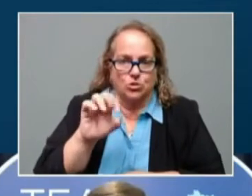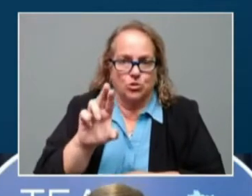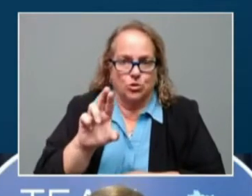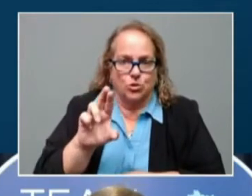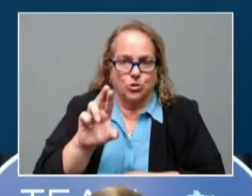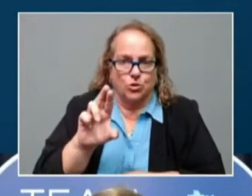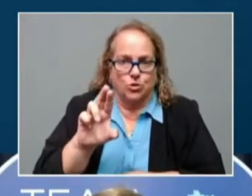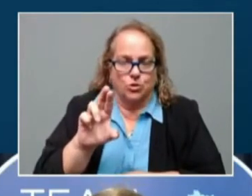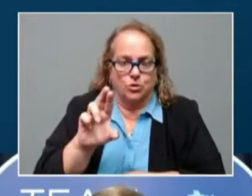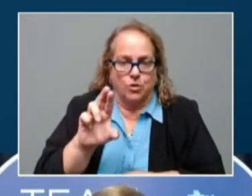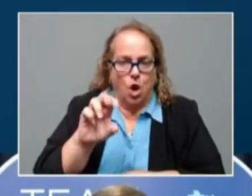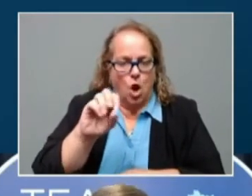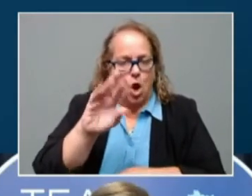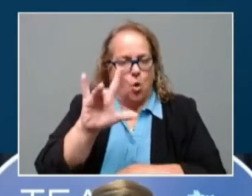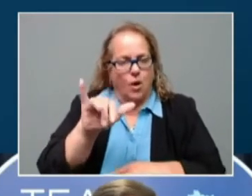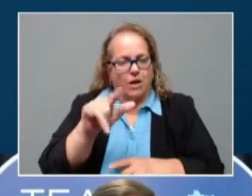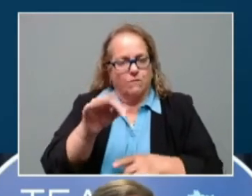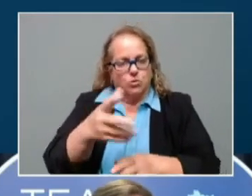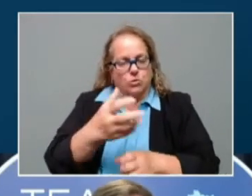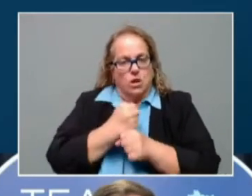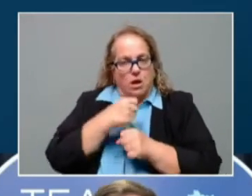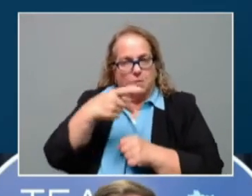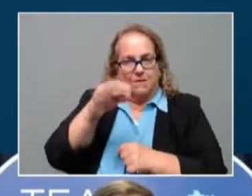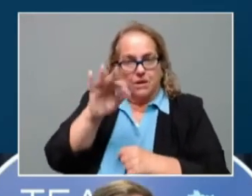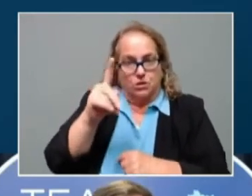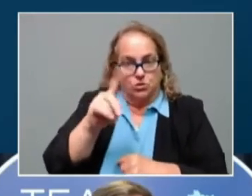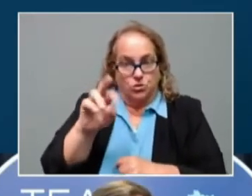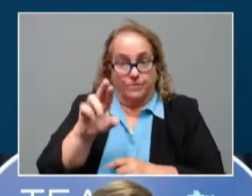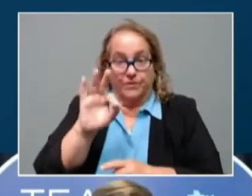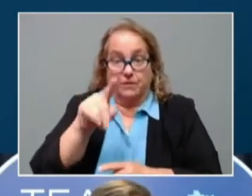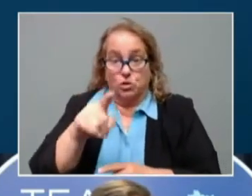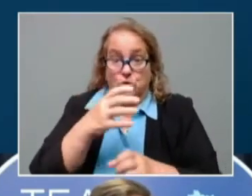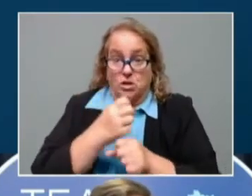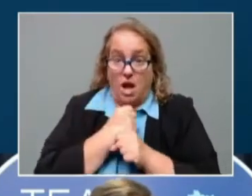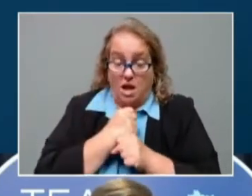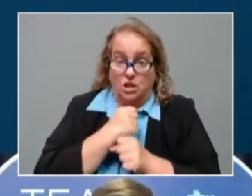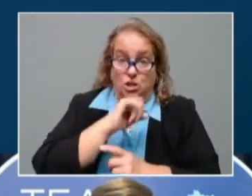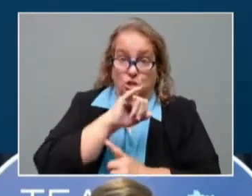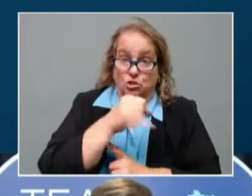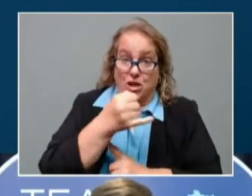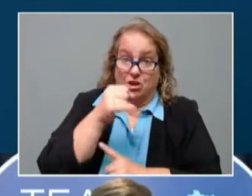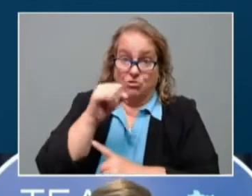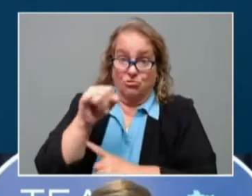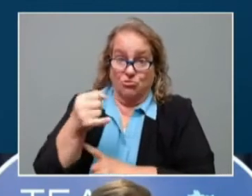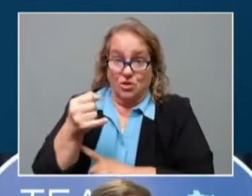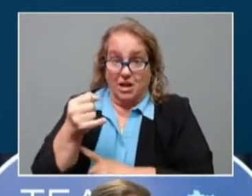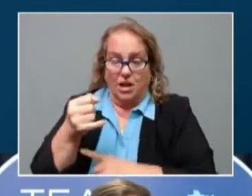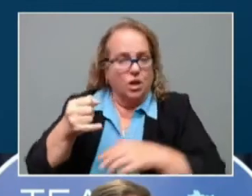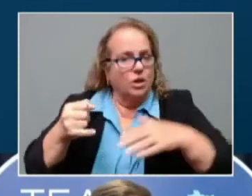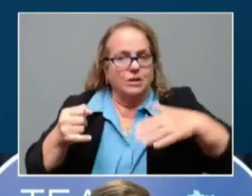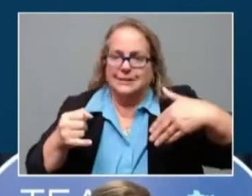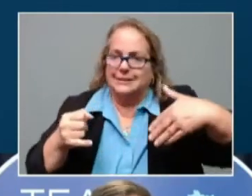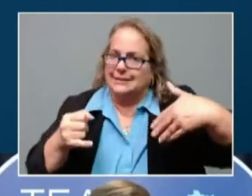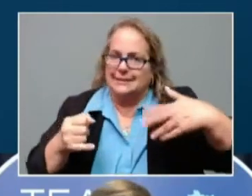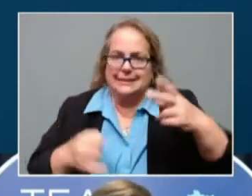got J and J. First of all, there is no second or third shot at the moment. They're working on it and they need to